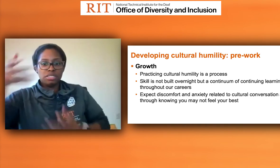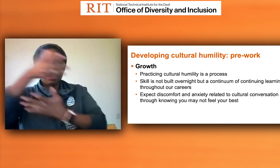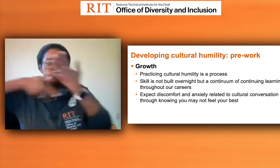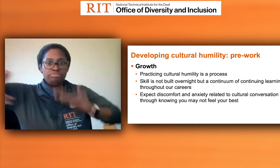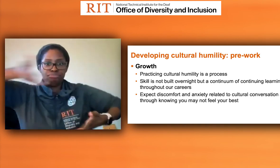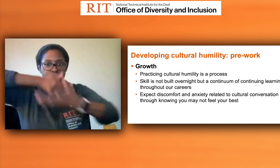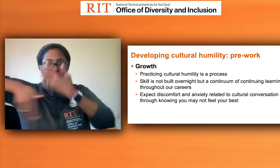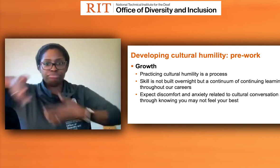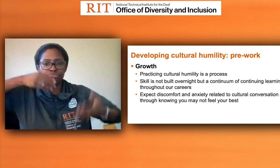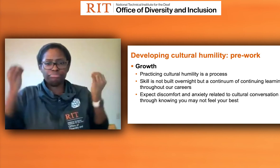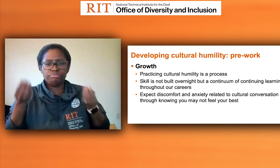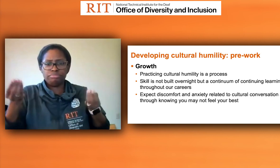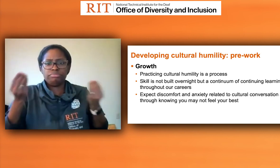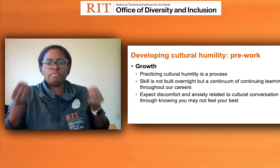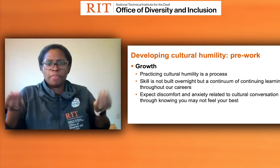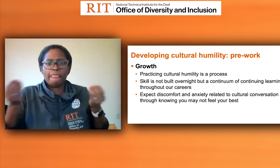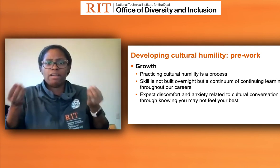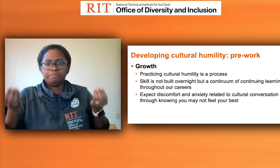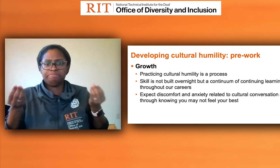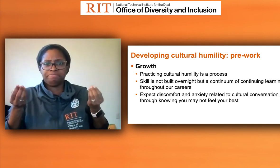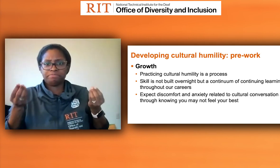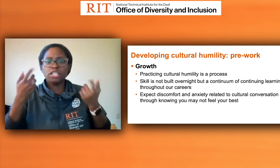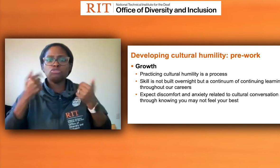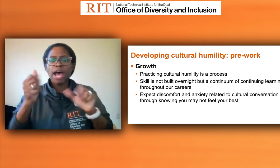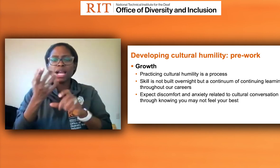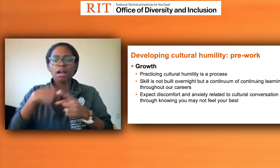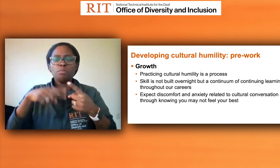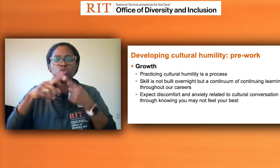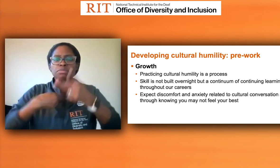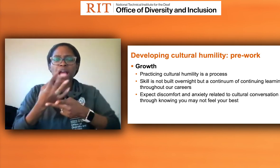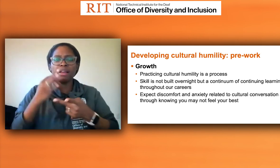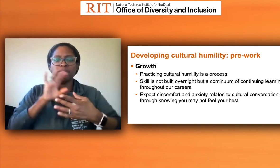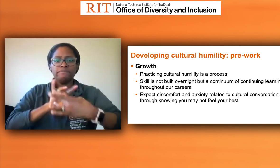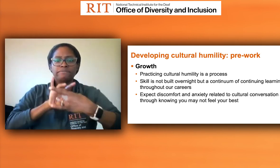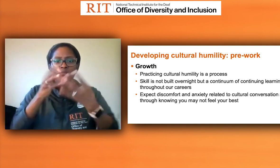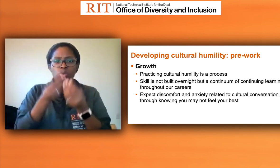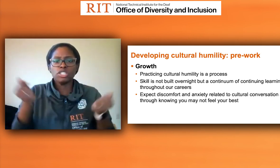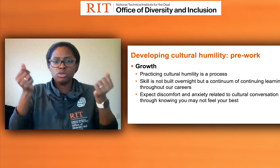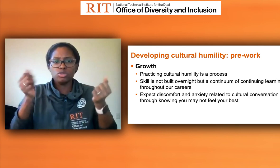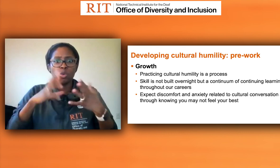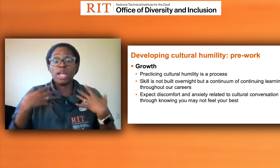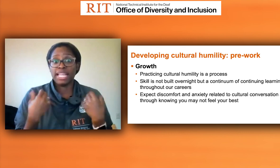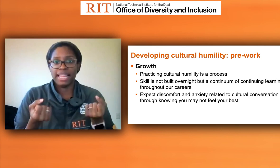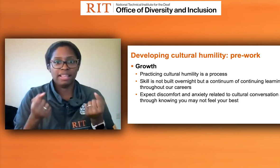How does it interact with people from different backgrounds? Try to come to some mutual grounding,